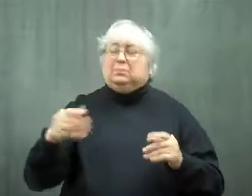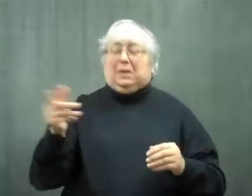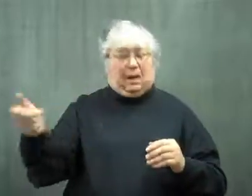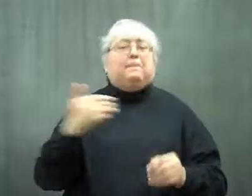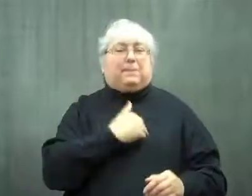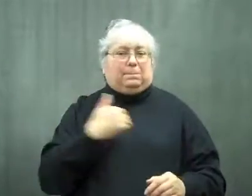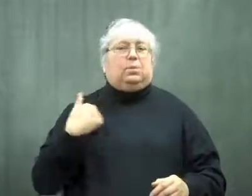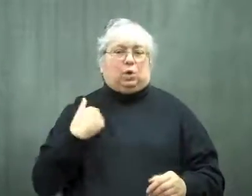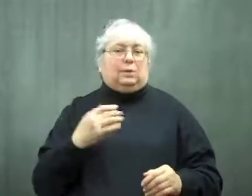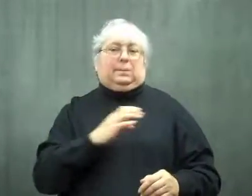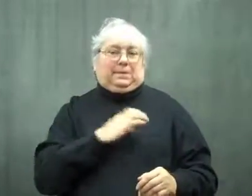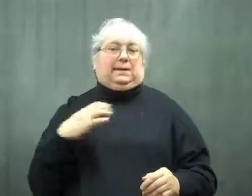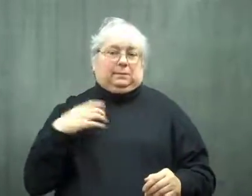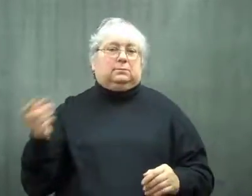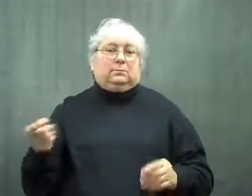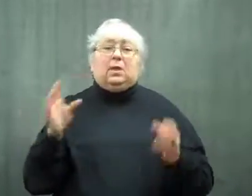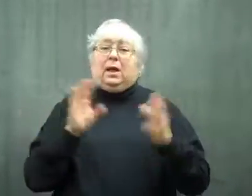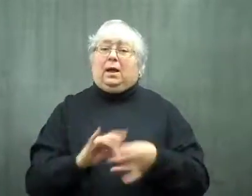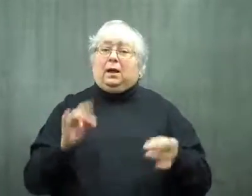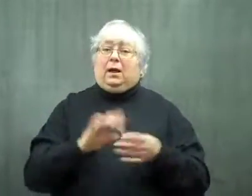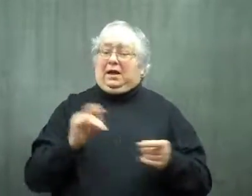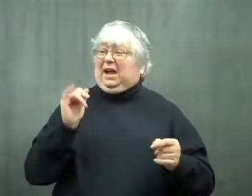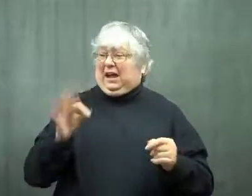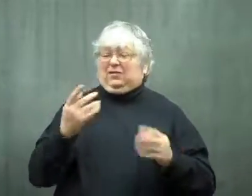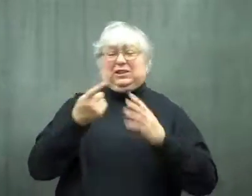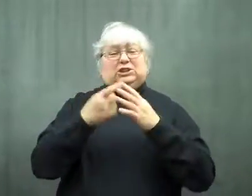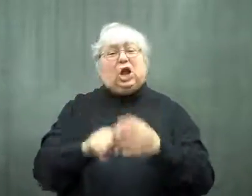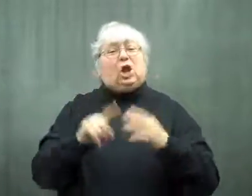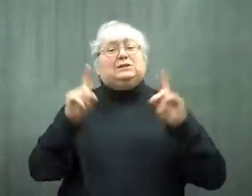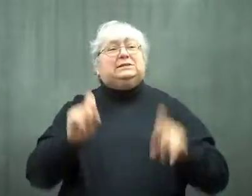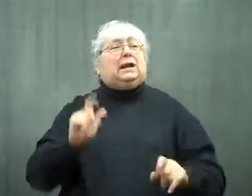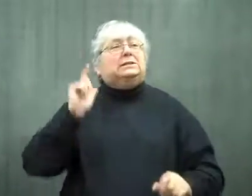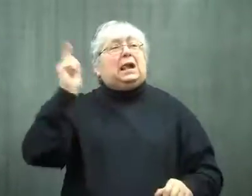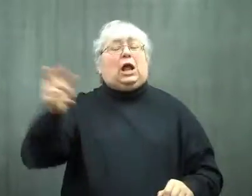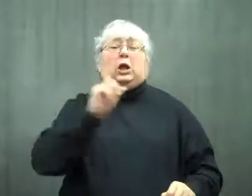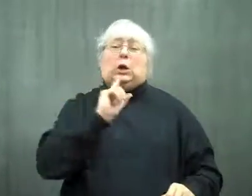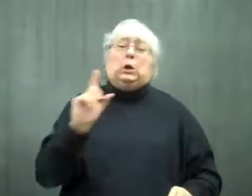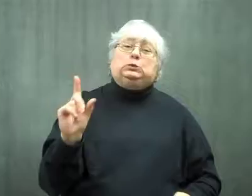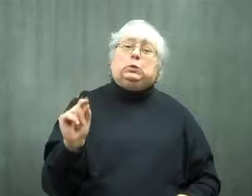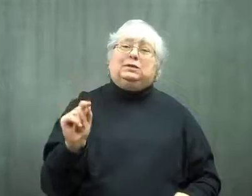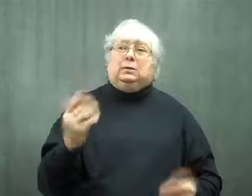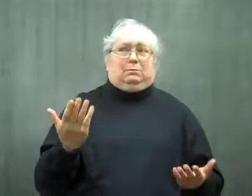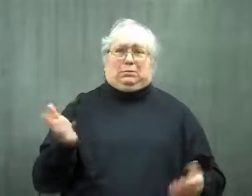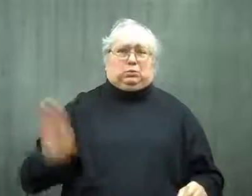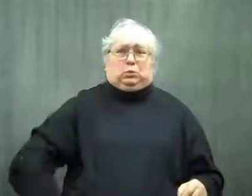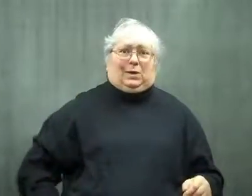She is a member of the committee.